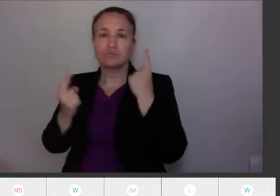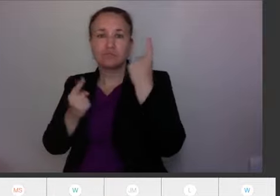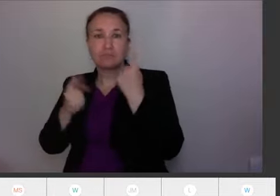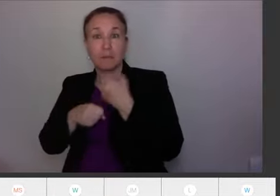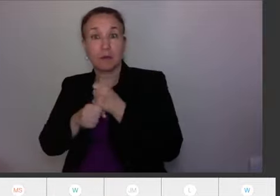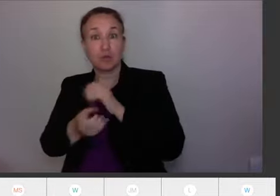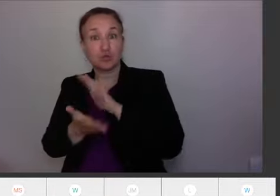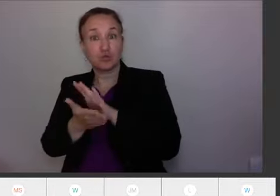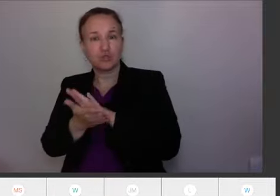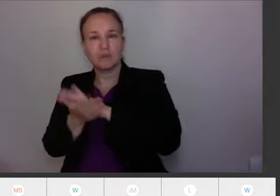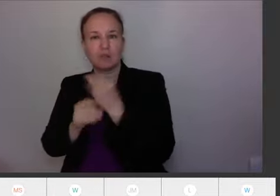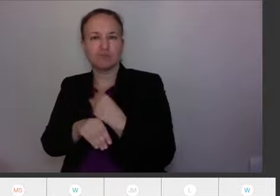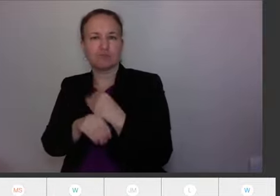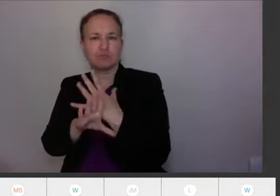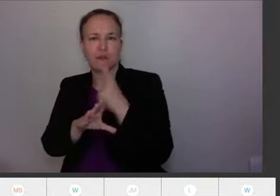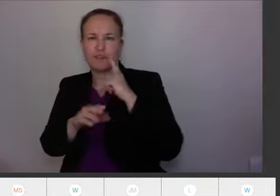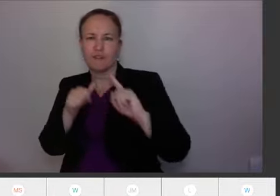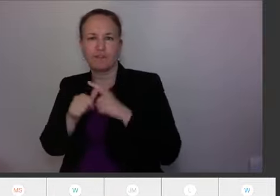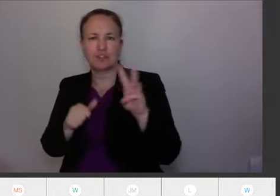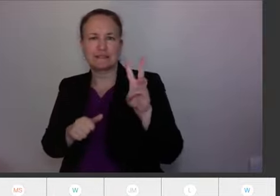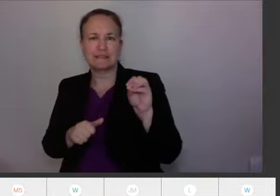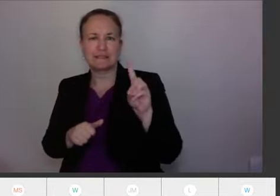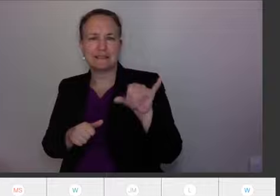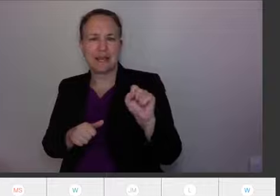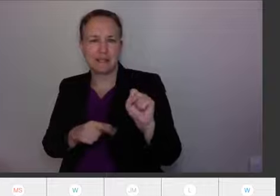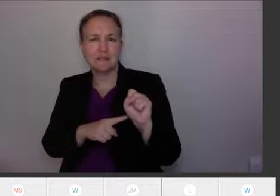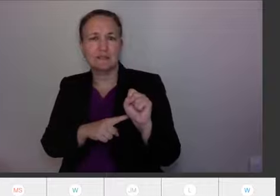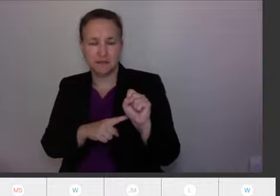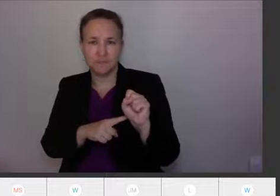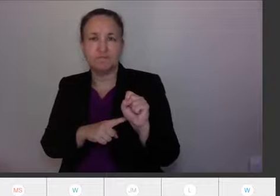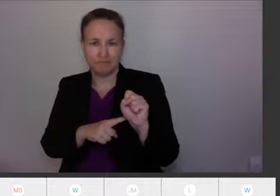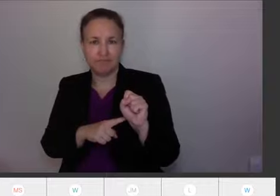virtual for the first 60 days it's taking social media by